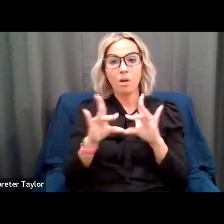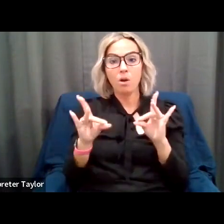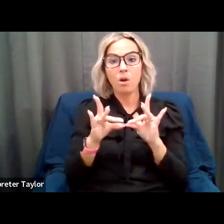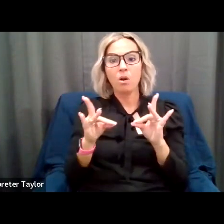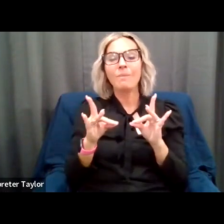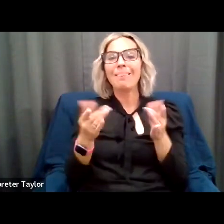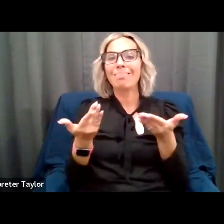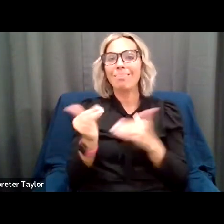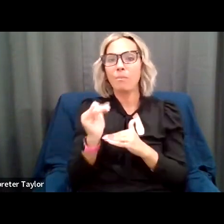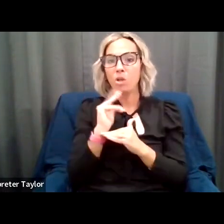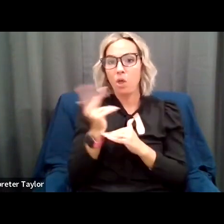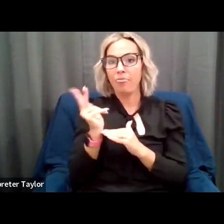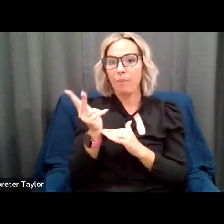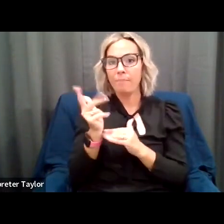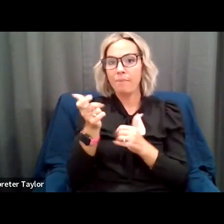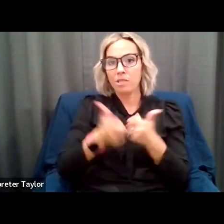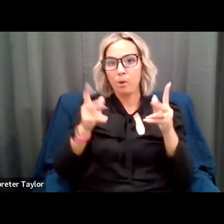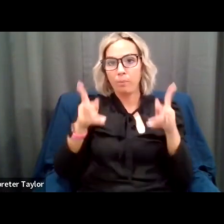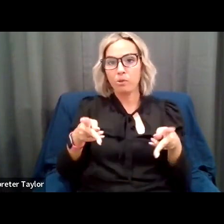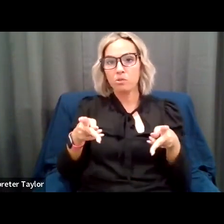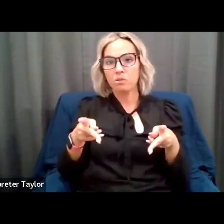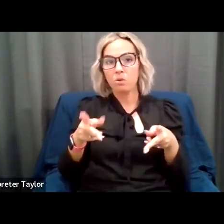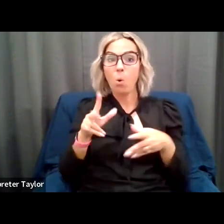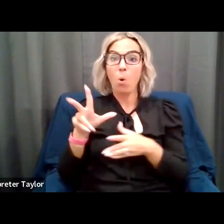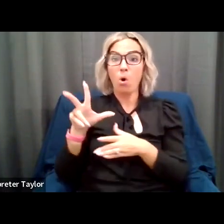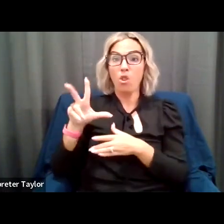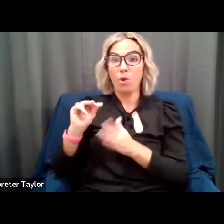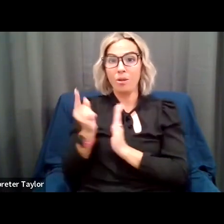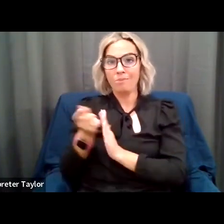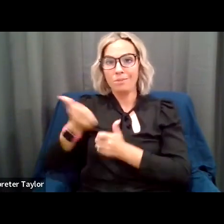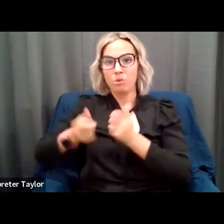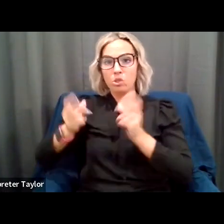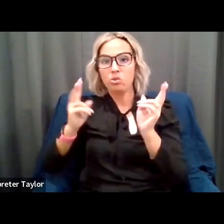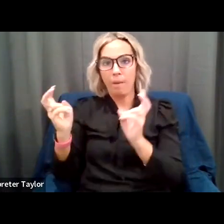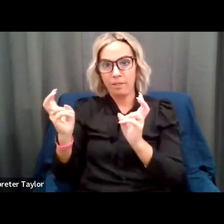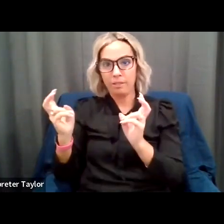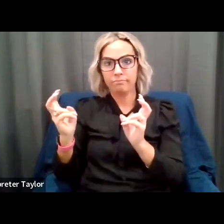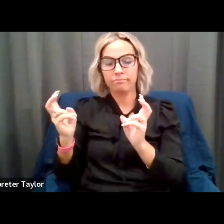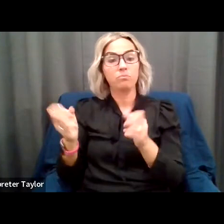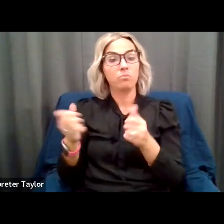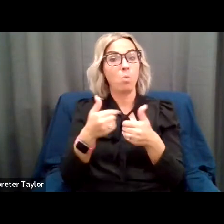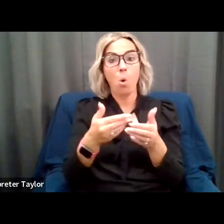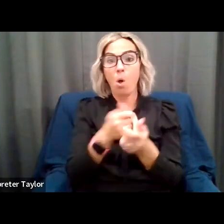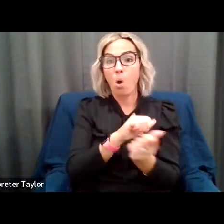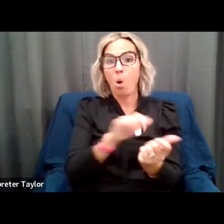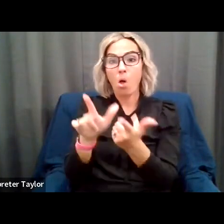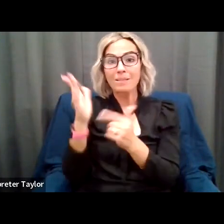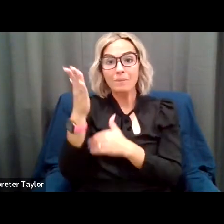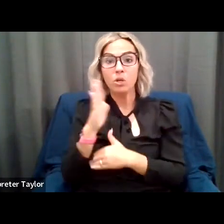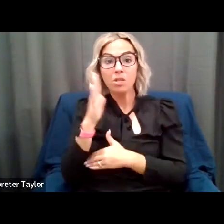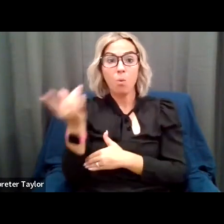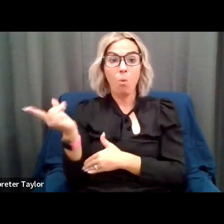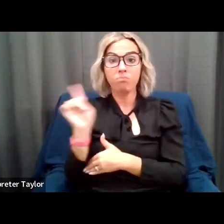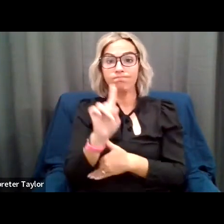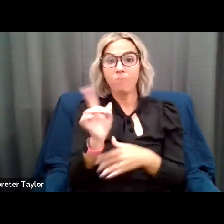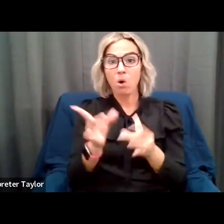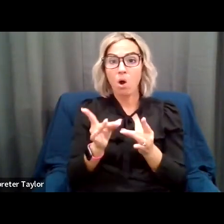3 min per person or 30 min per topic. All speakers who would like to comment regarding a matter on